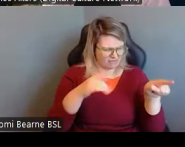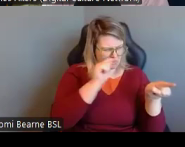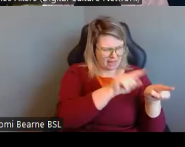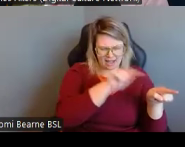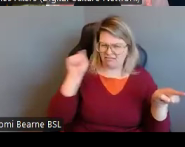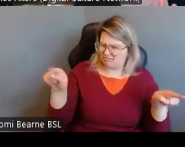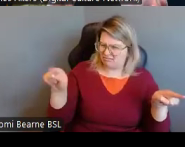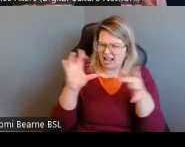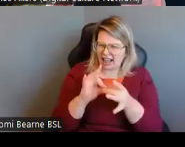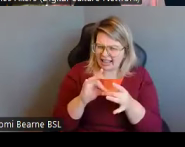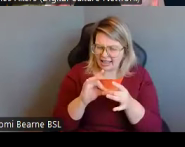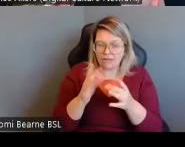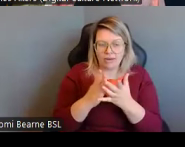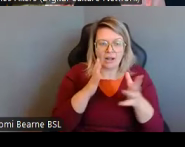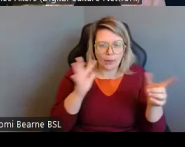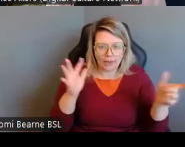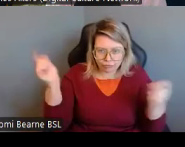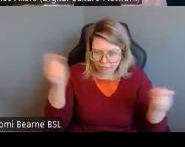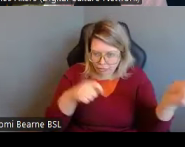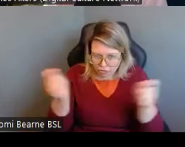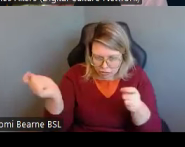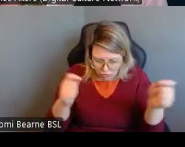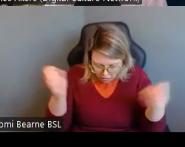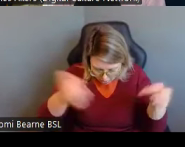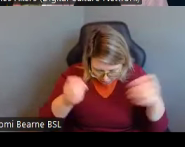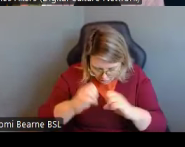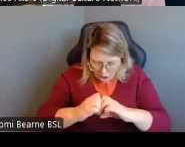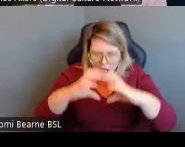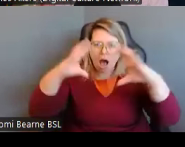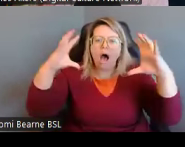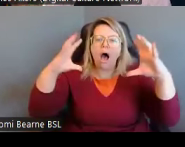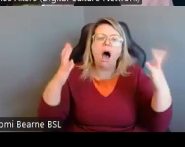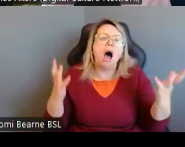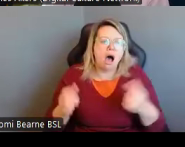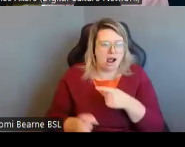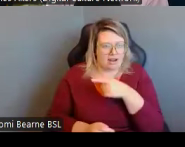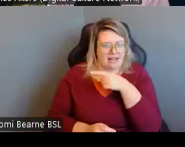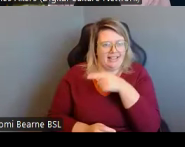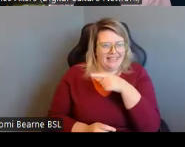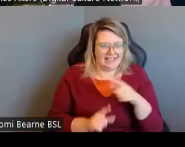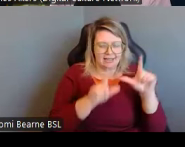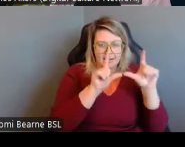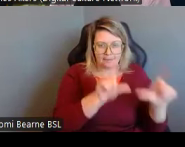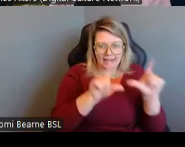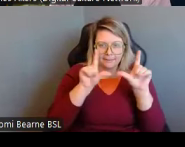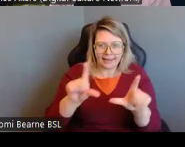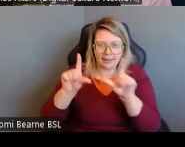It's only when you pull these things together. These images represented different data sets that you had.